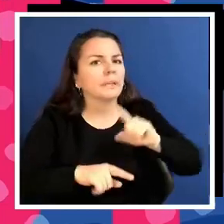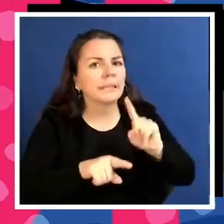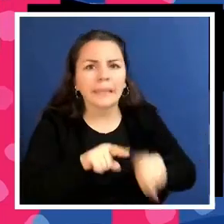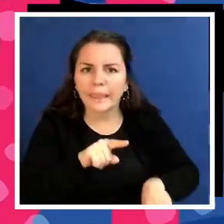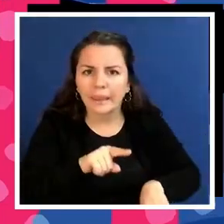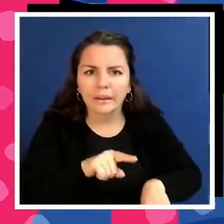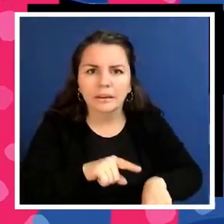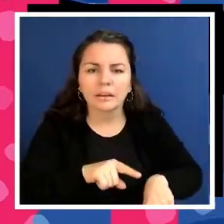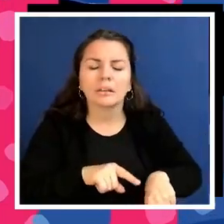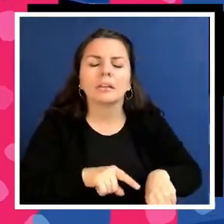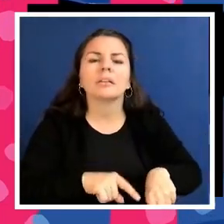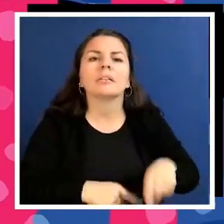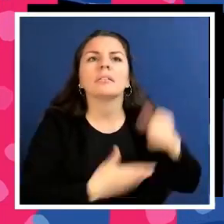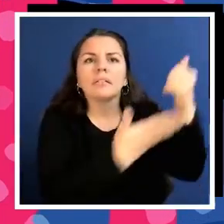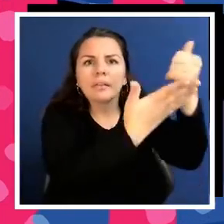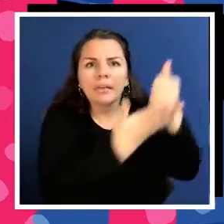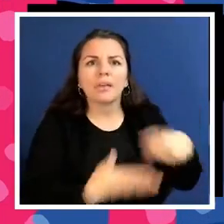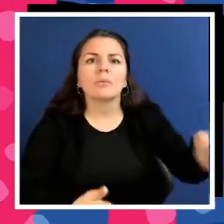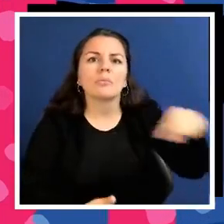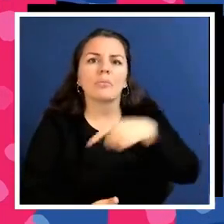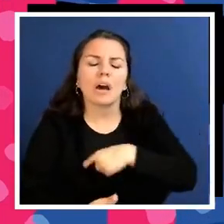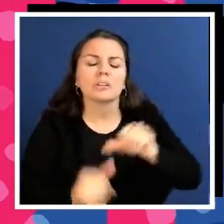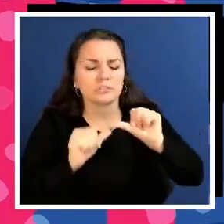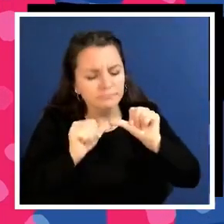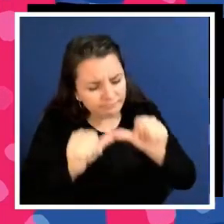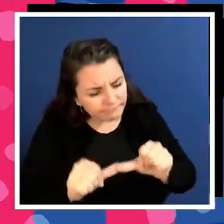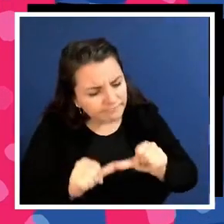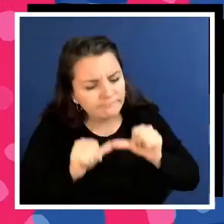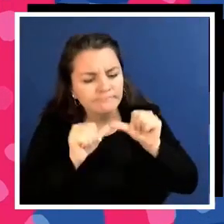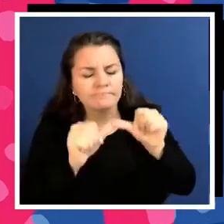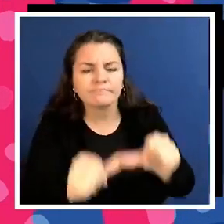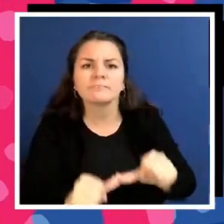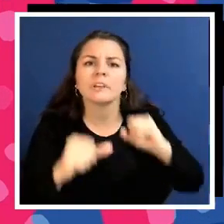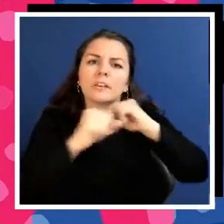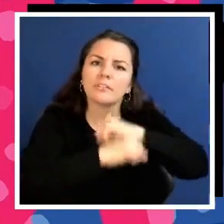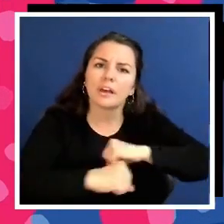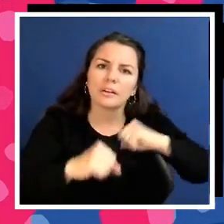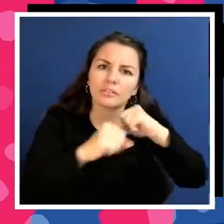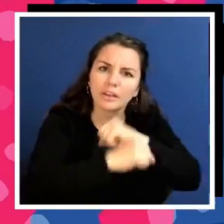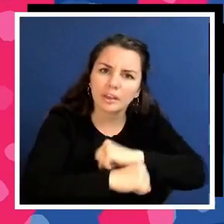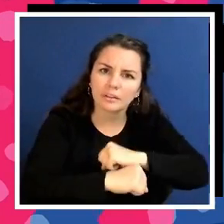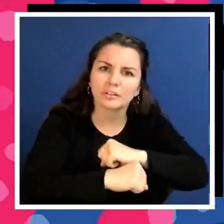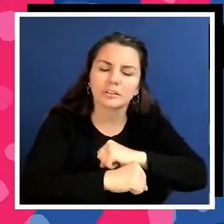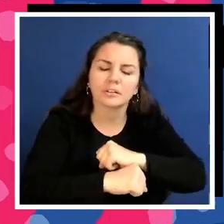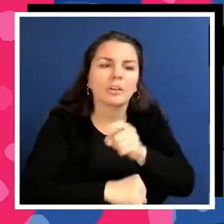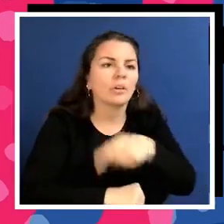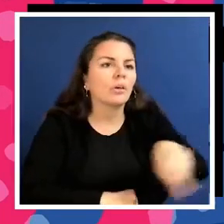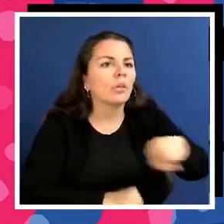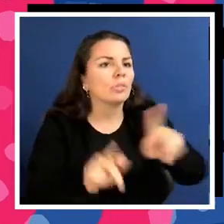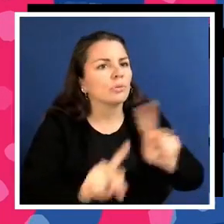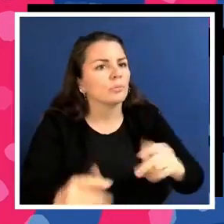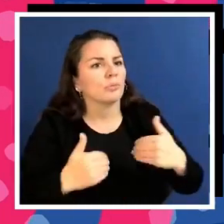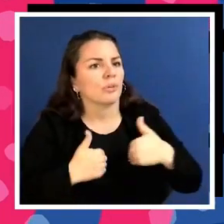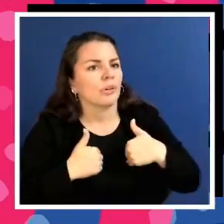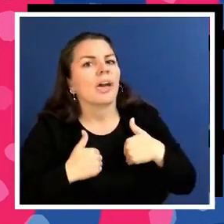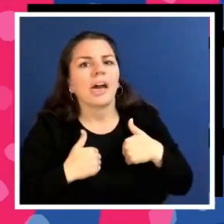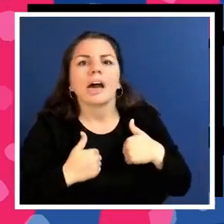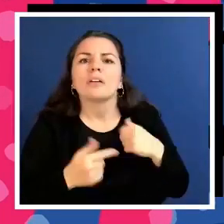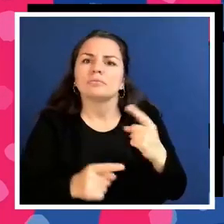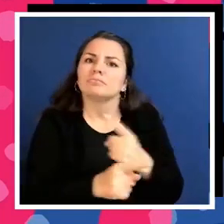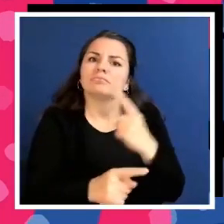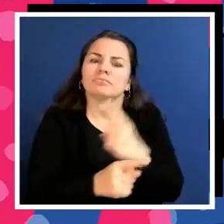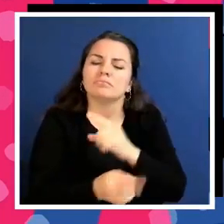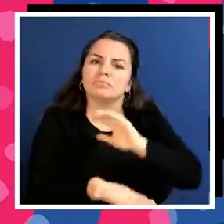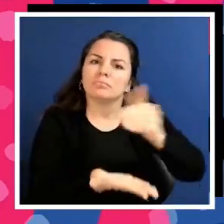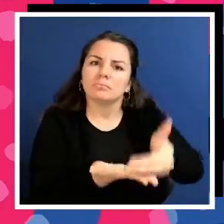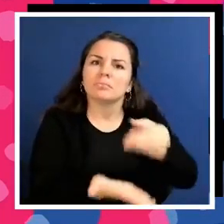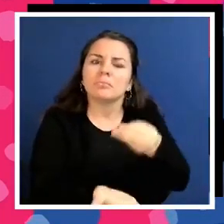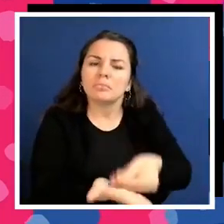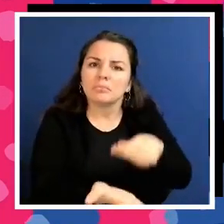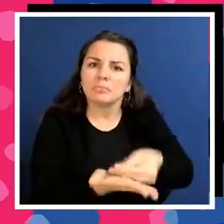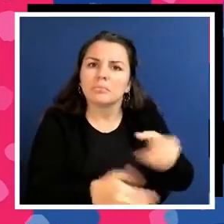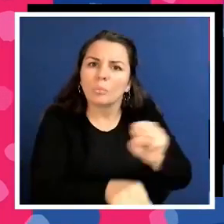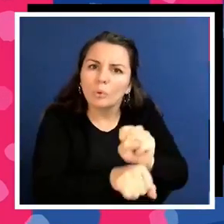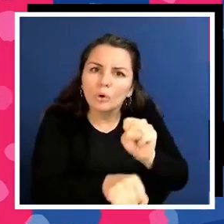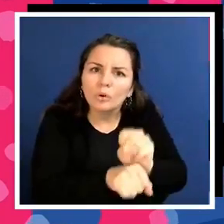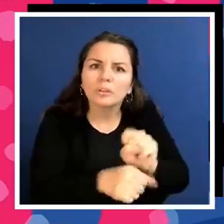IT CANNOT BE MERELY TEMPORARY.